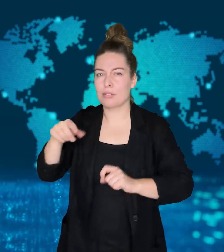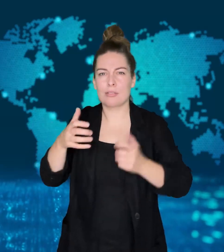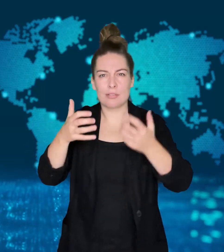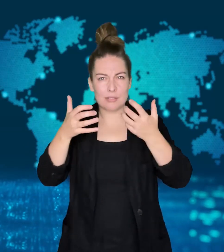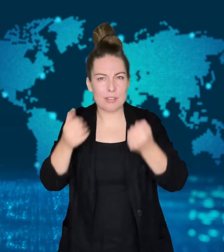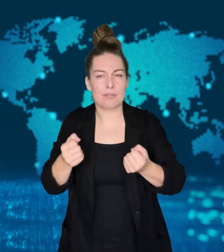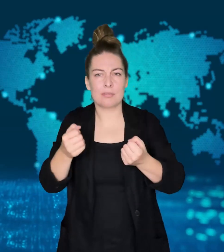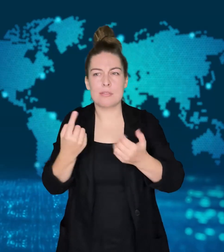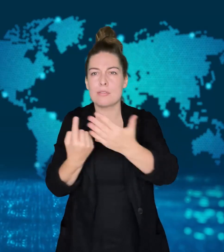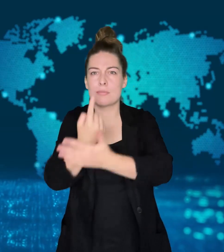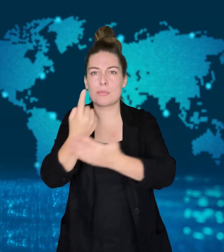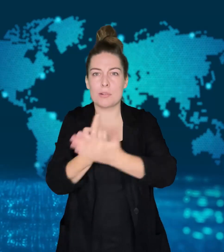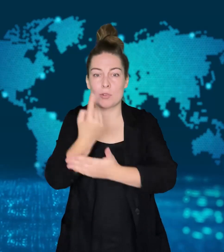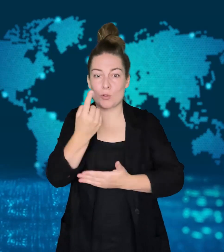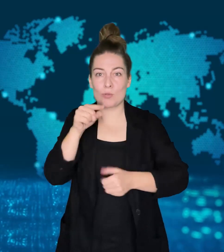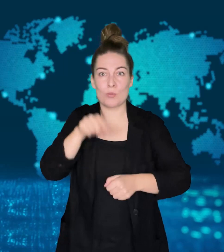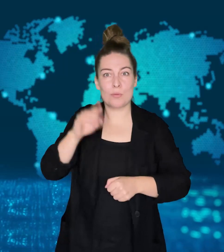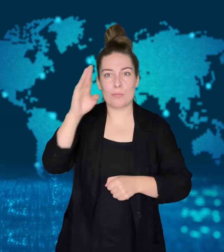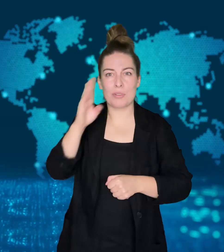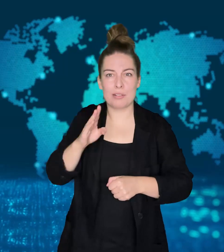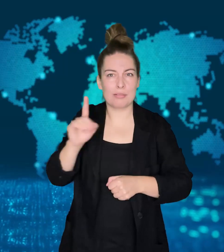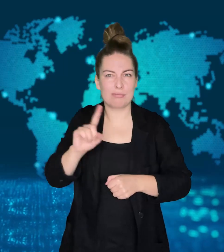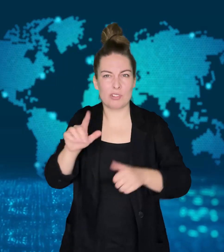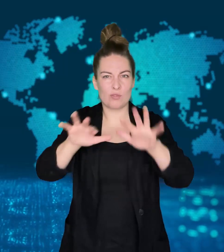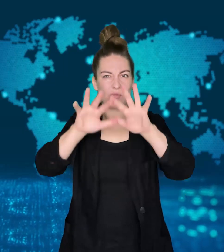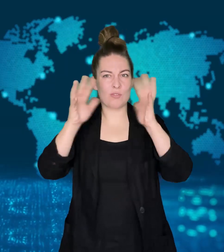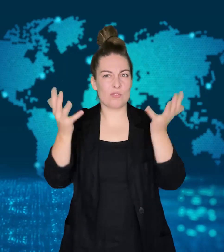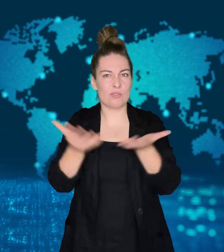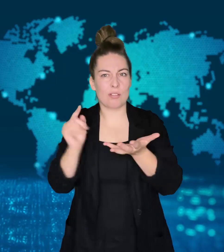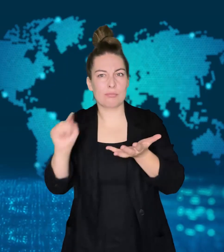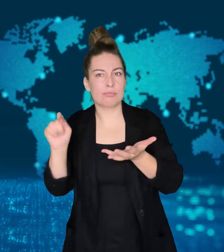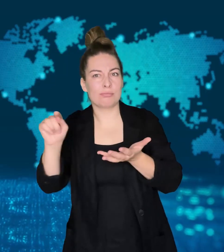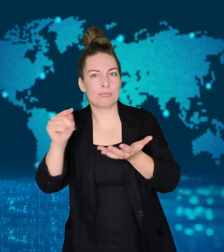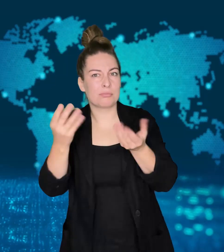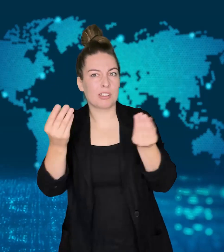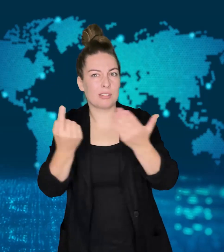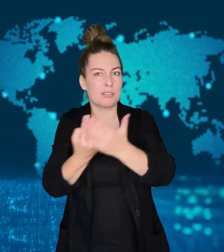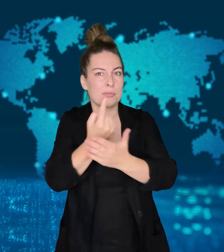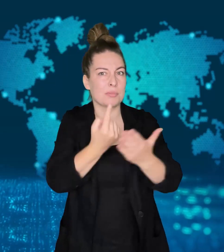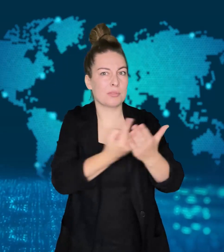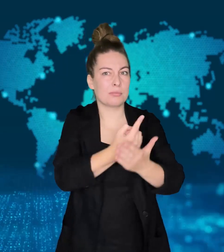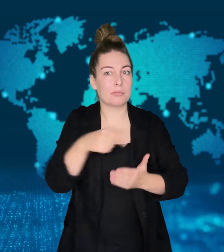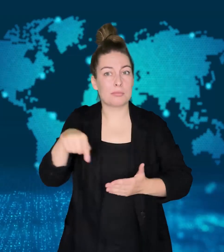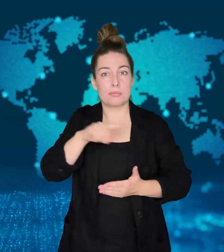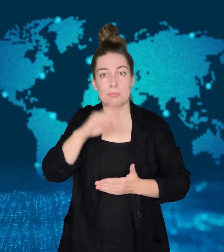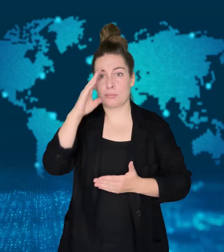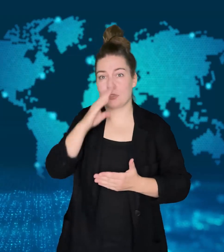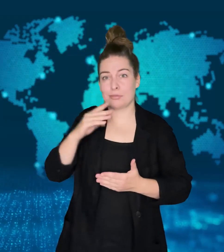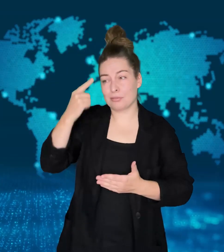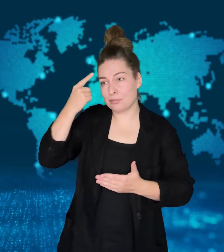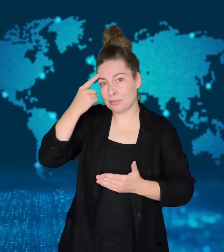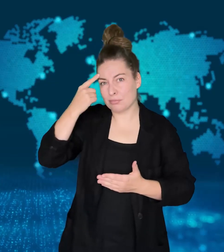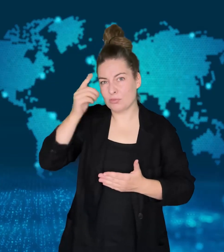The weather patterns are expected to continue through winter